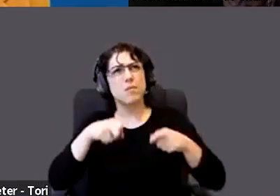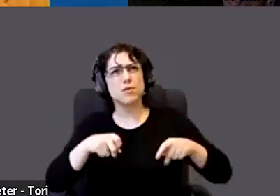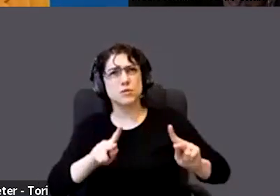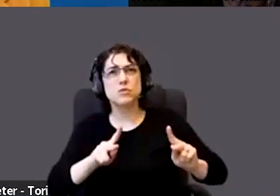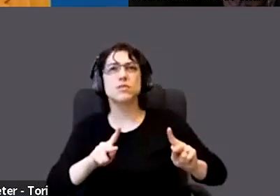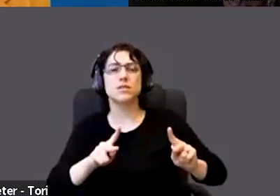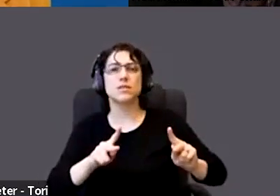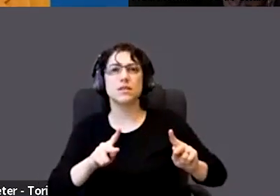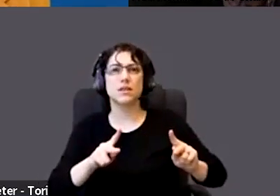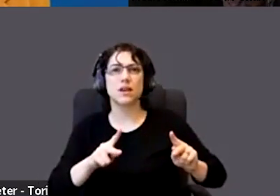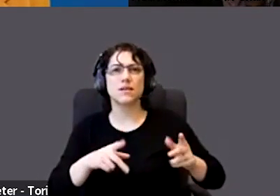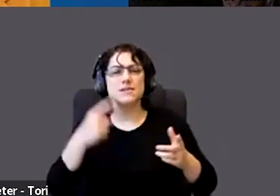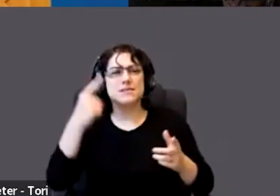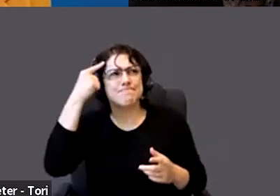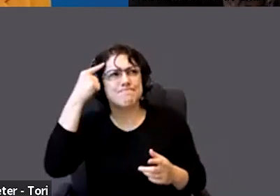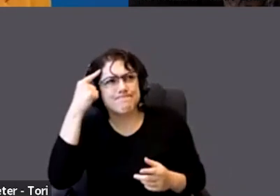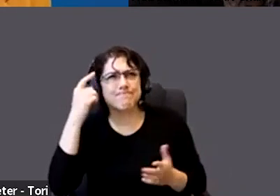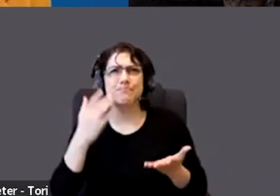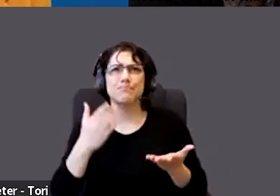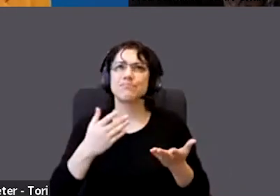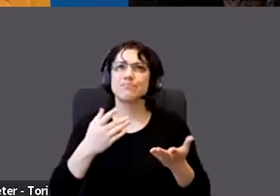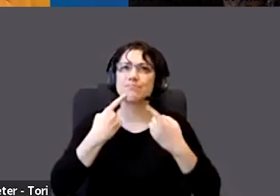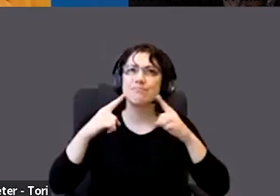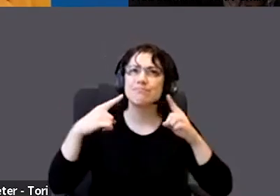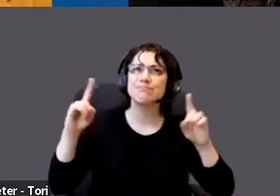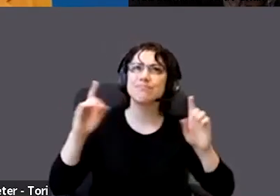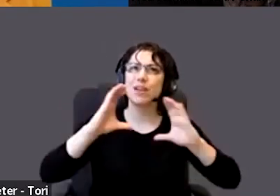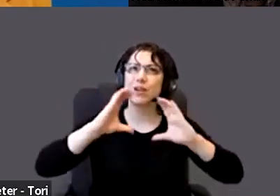about really effective communication. So I'm wondering what your thoughts are on that,